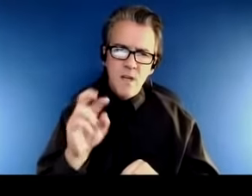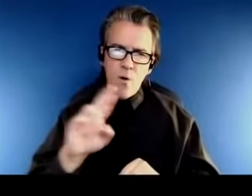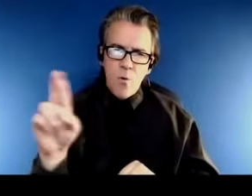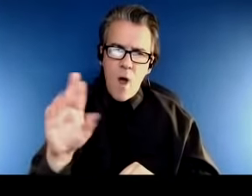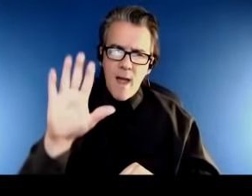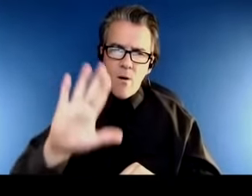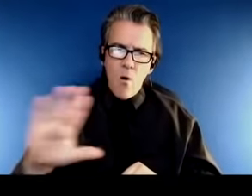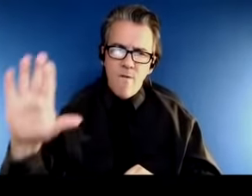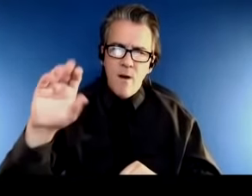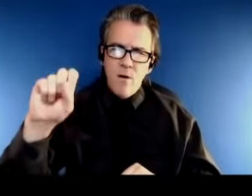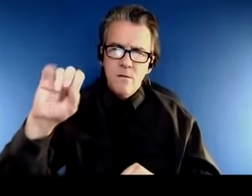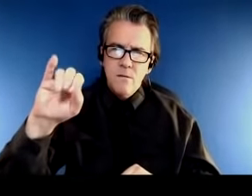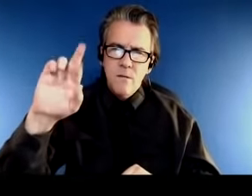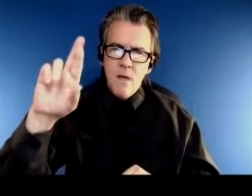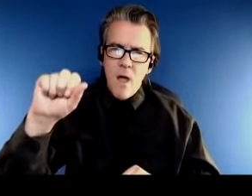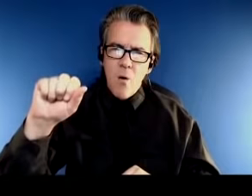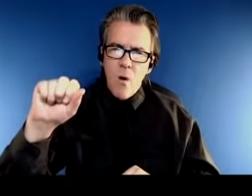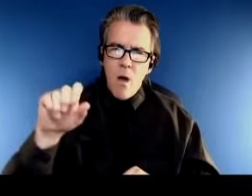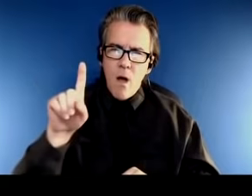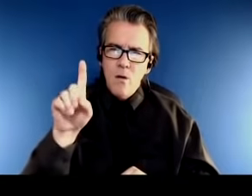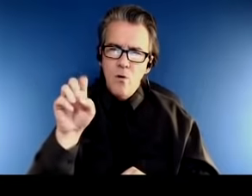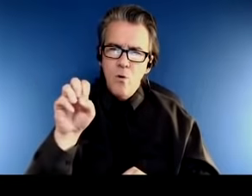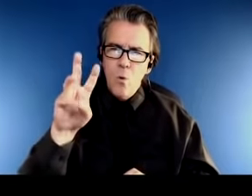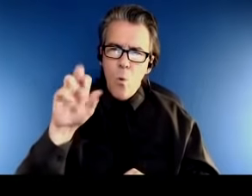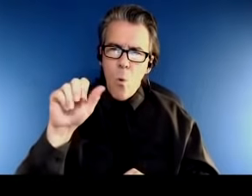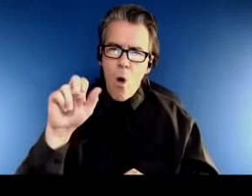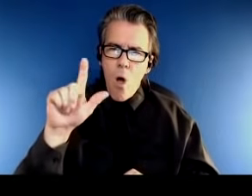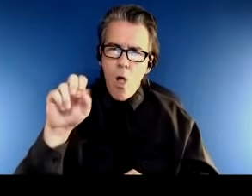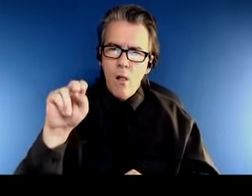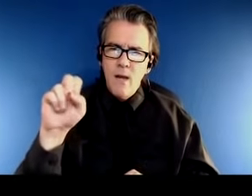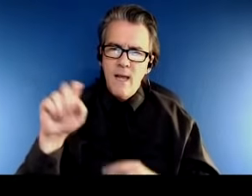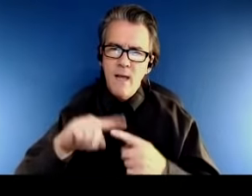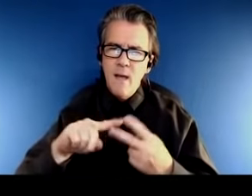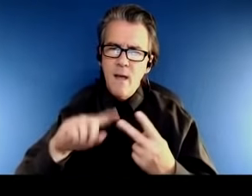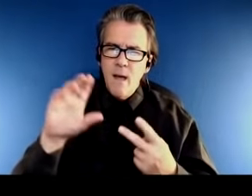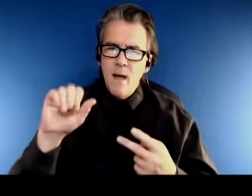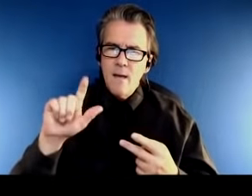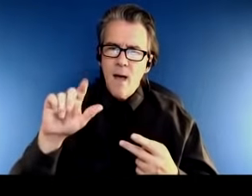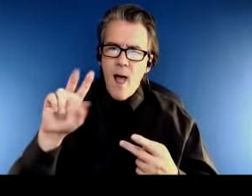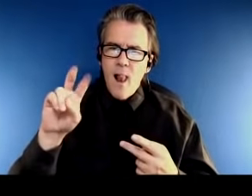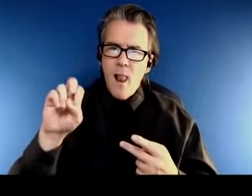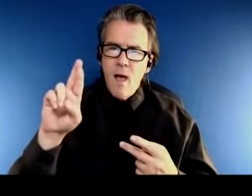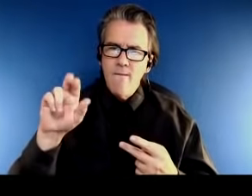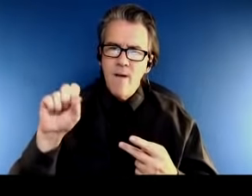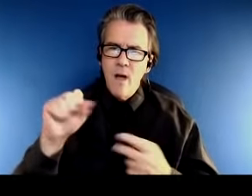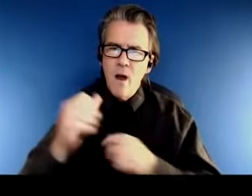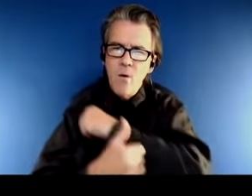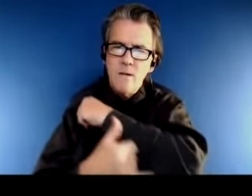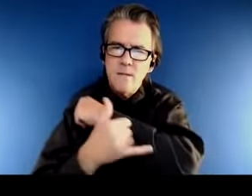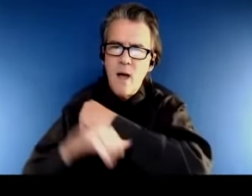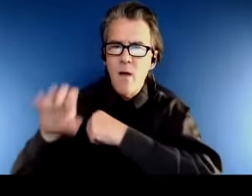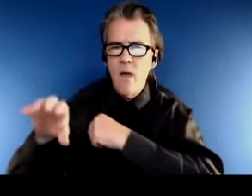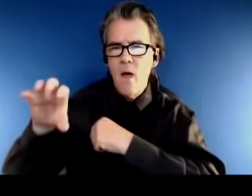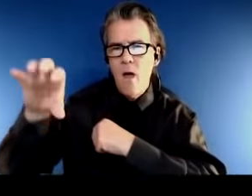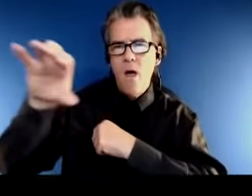are there procedures in place if it's going to be extended, and what are they? Sure, Kylie.